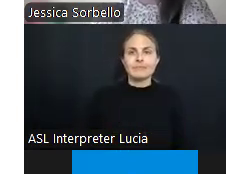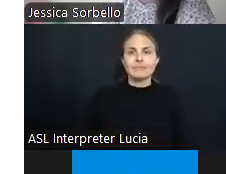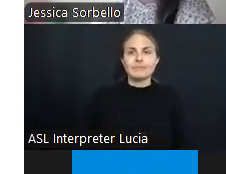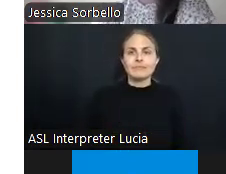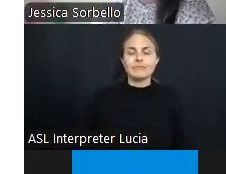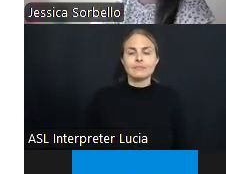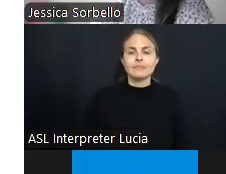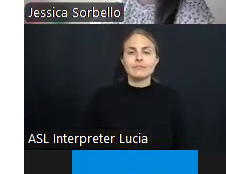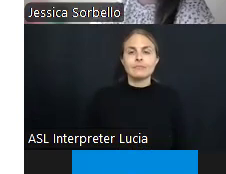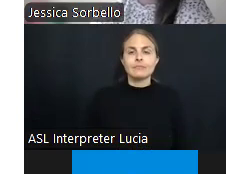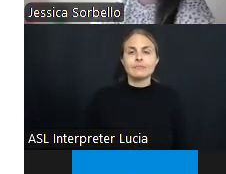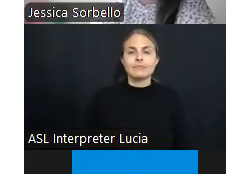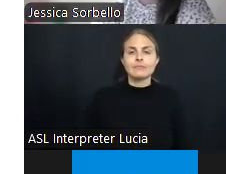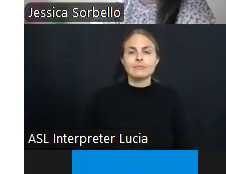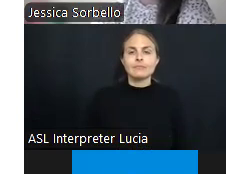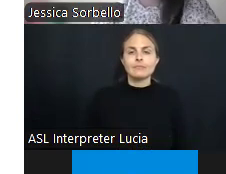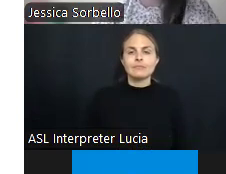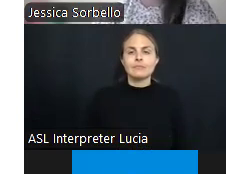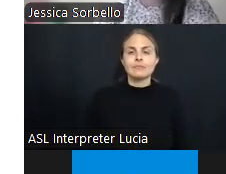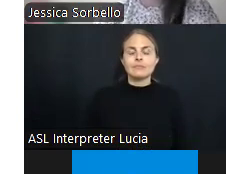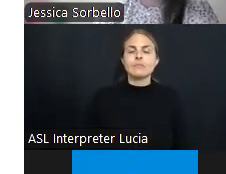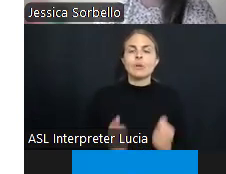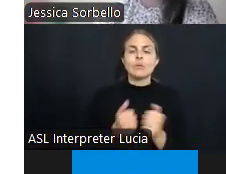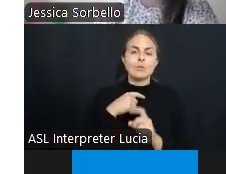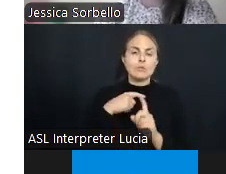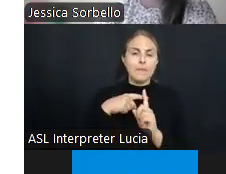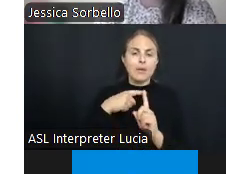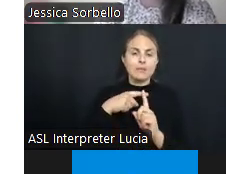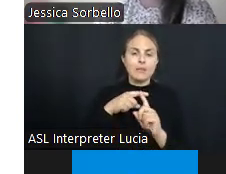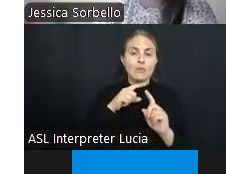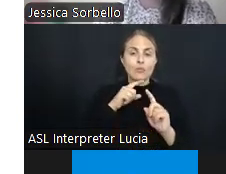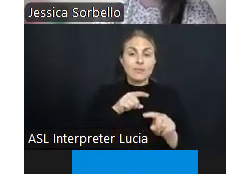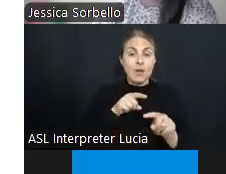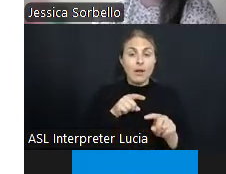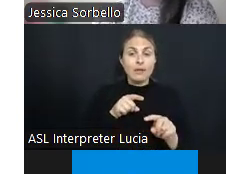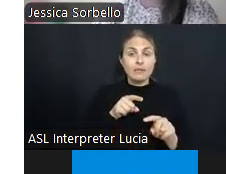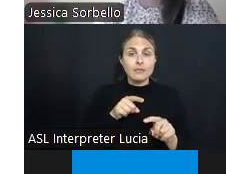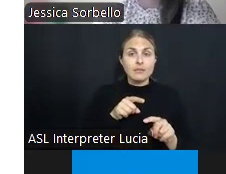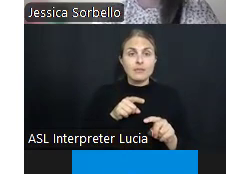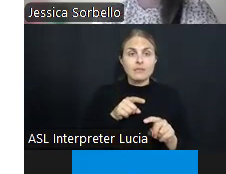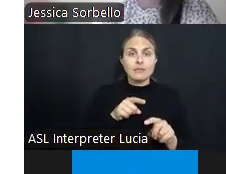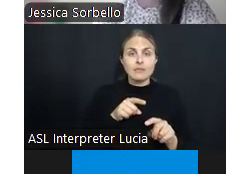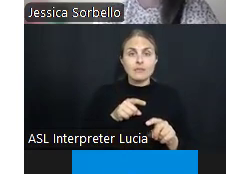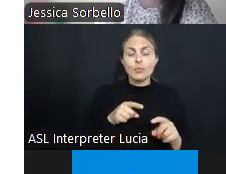be one where ultimately you start off by thanking that individual for being honest with you. Again, what we want